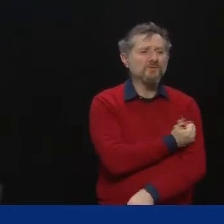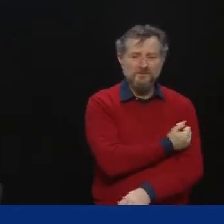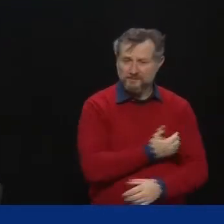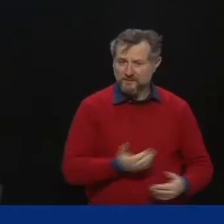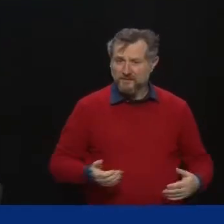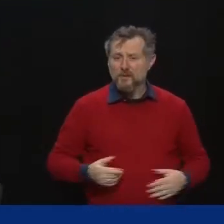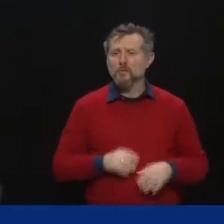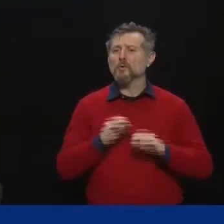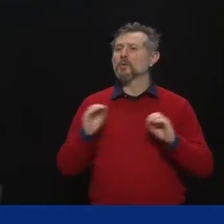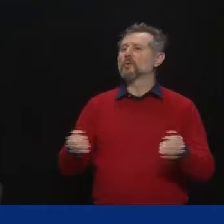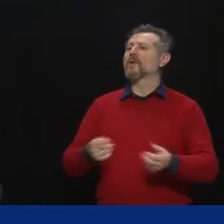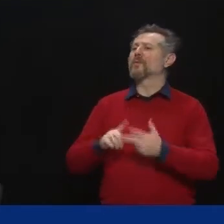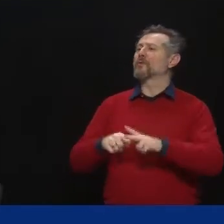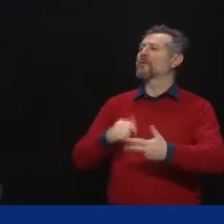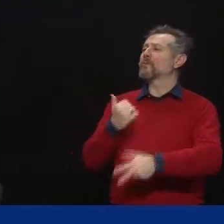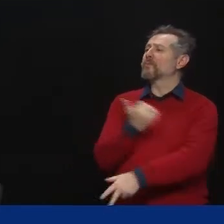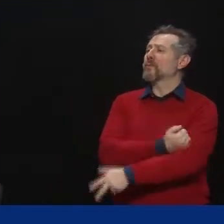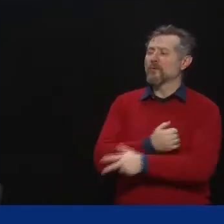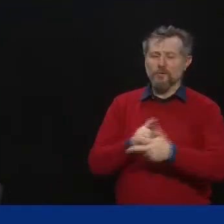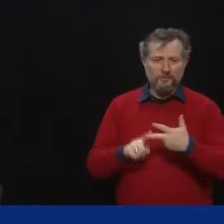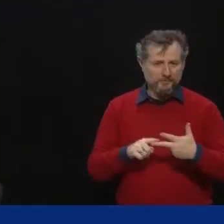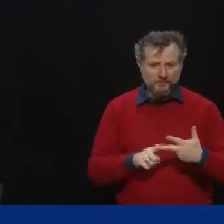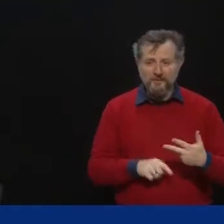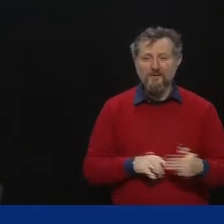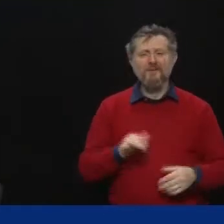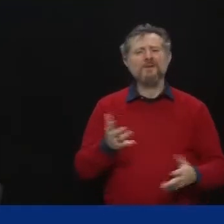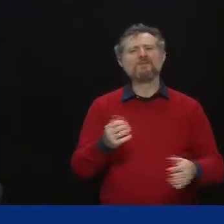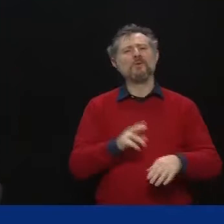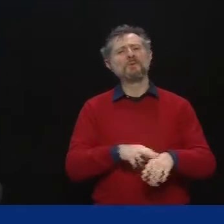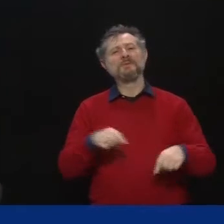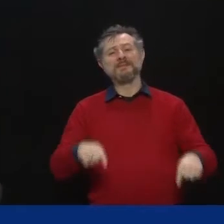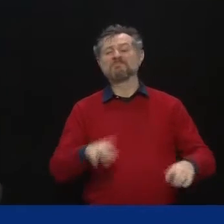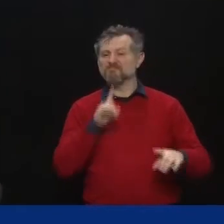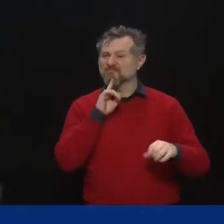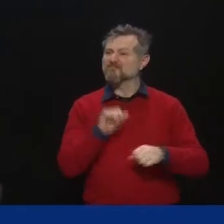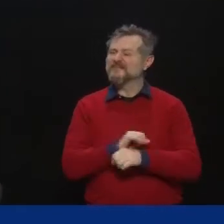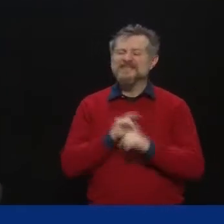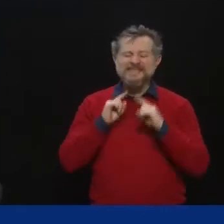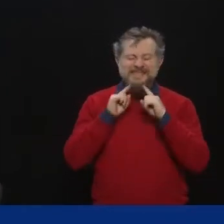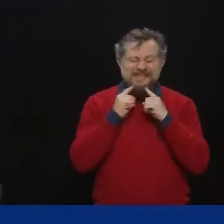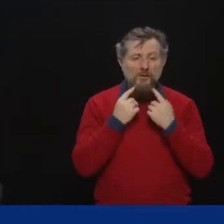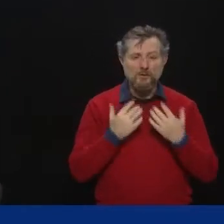BECAUSE THEY'RE NOT COMPARABLE TO WHAT WE WENT THROUGH WHEN WE DID NOT HAVE VACCINATIONS AND